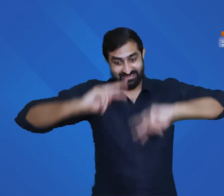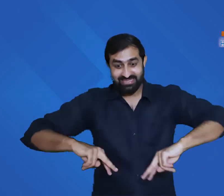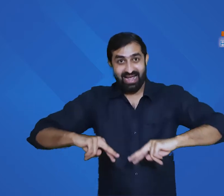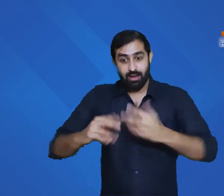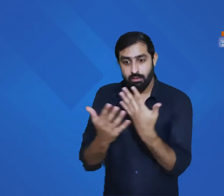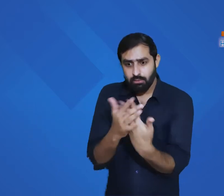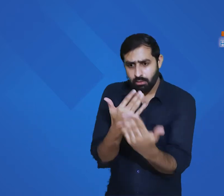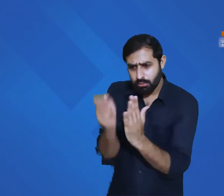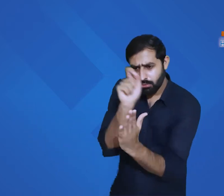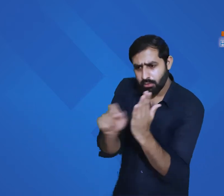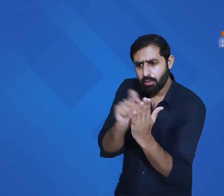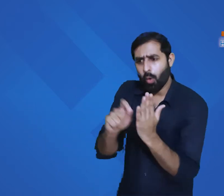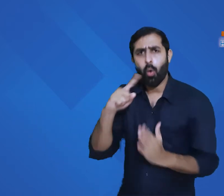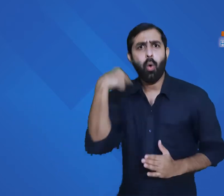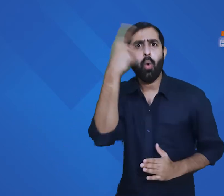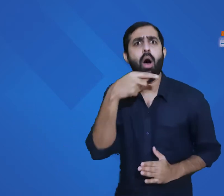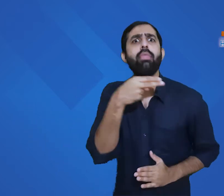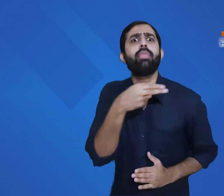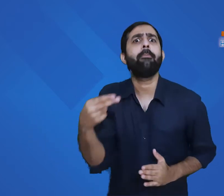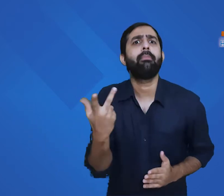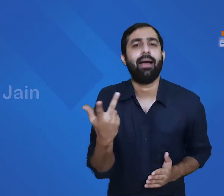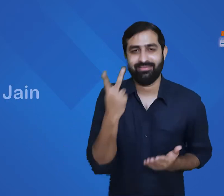The translation was done by Tripti Jain.